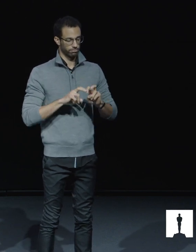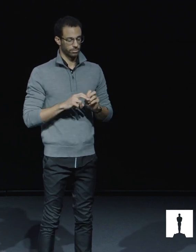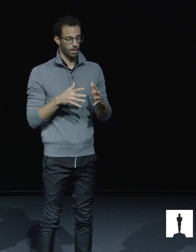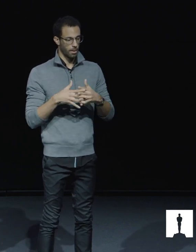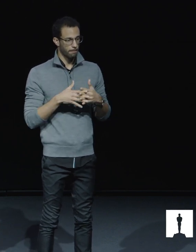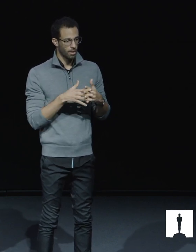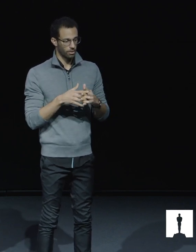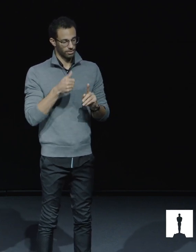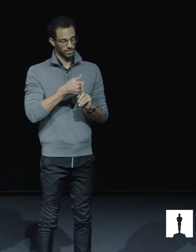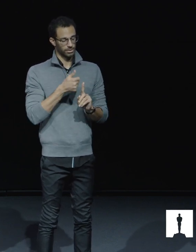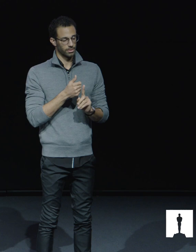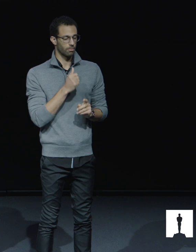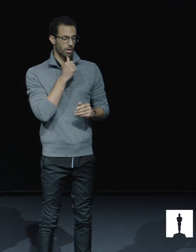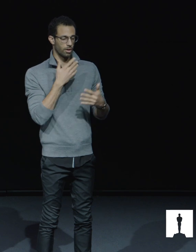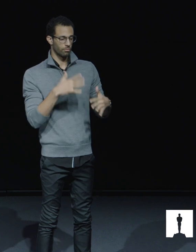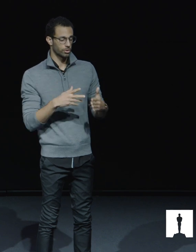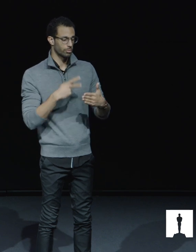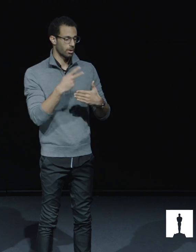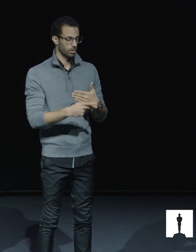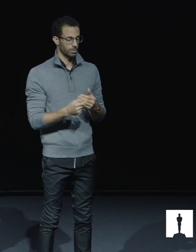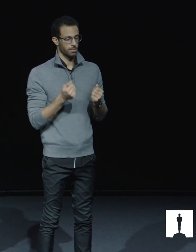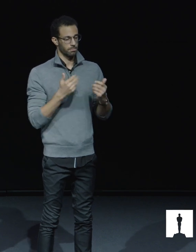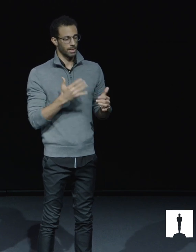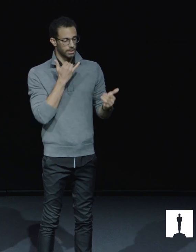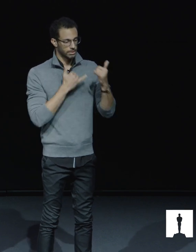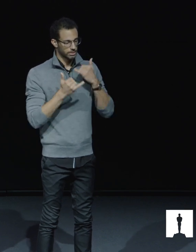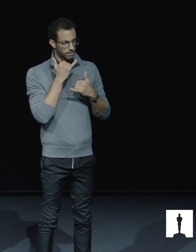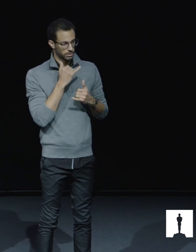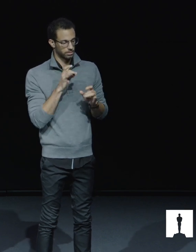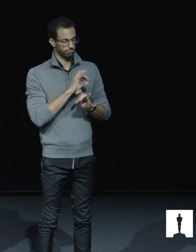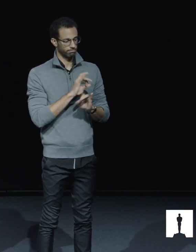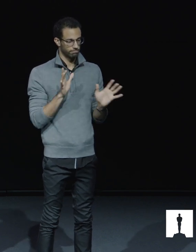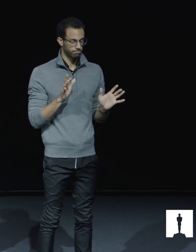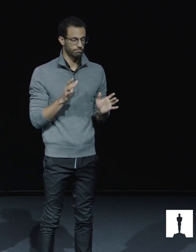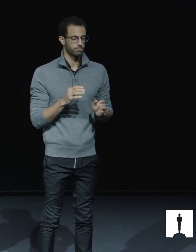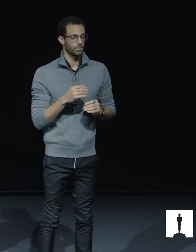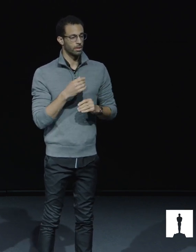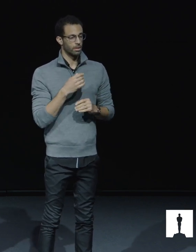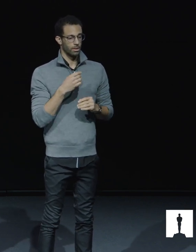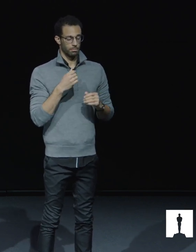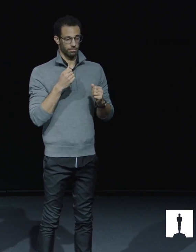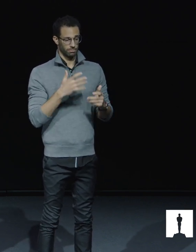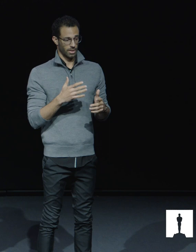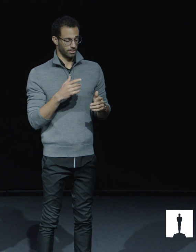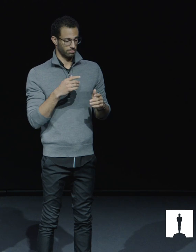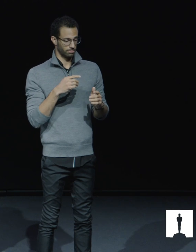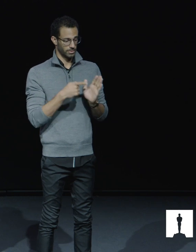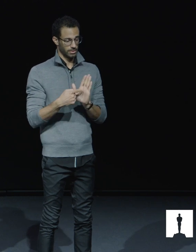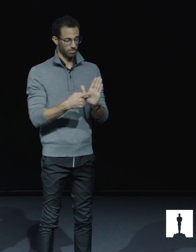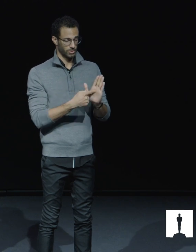unfinished project riddled with horrors, generative possibilities, abject cowardice, and love.